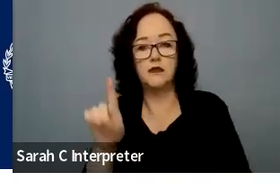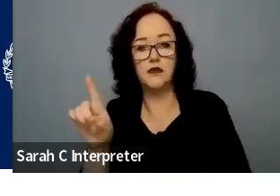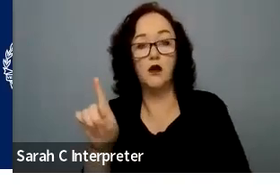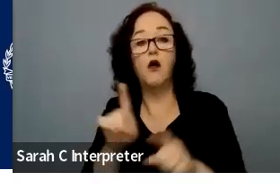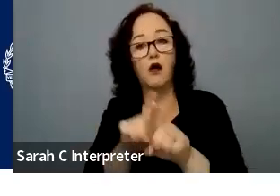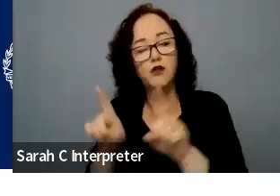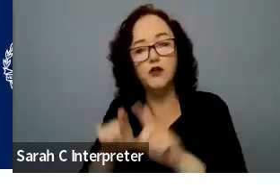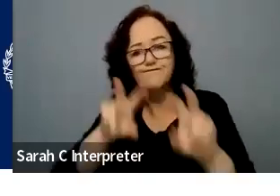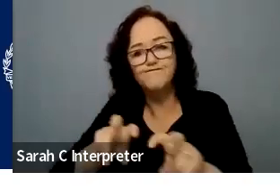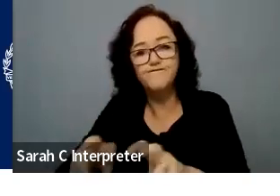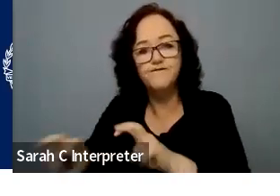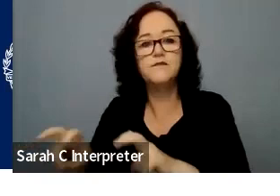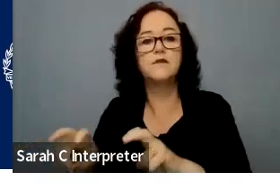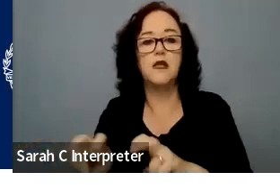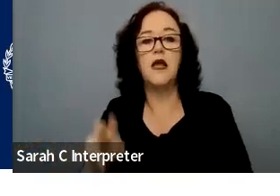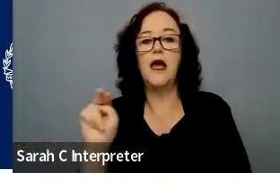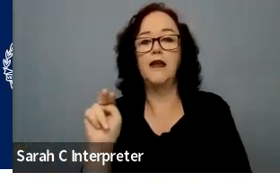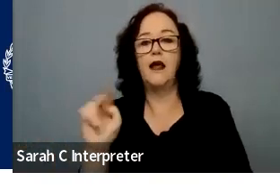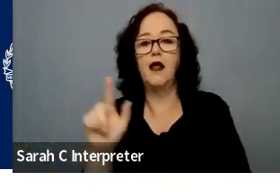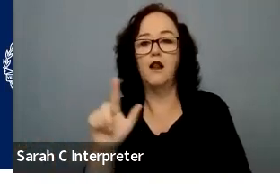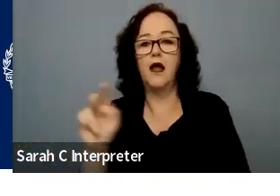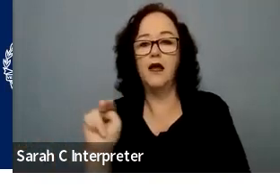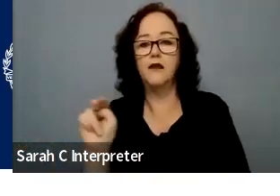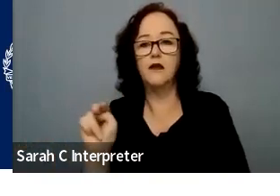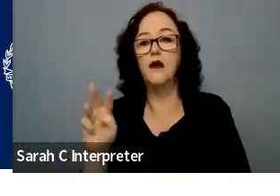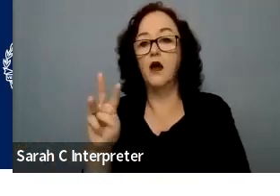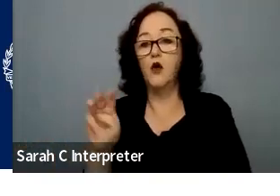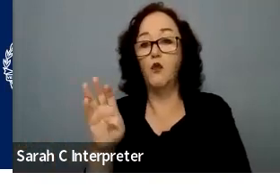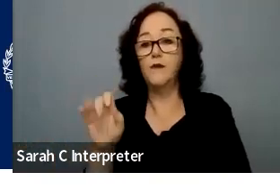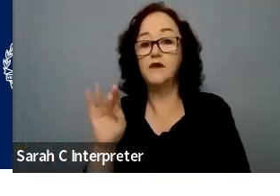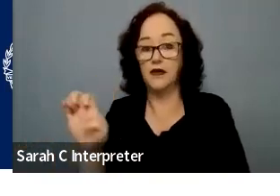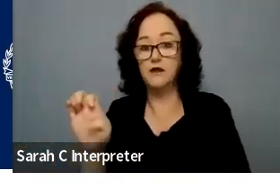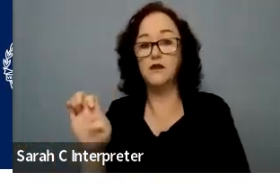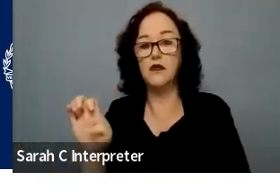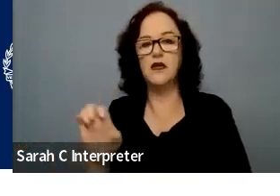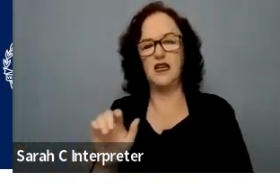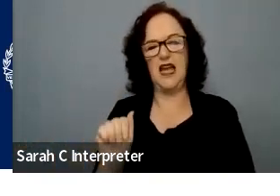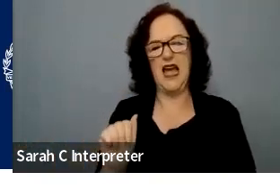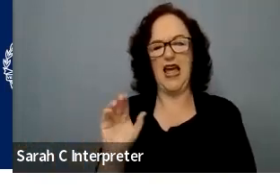the NLN website that I just mentioned a few minutes ago ASD to ensure that new materials